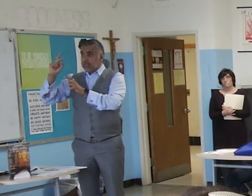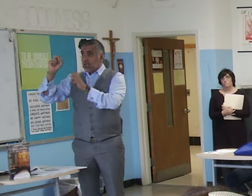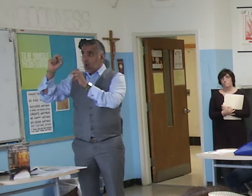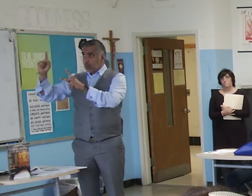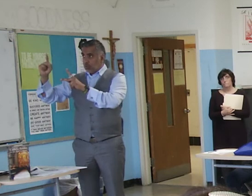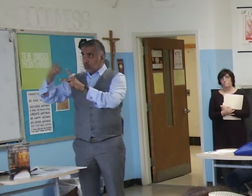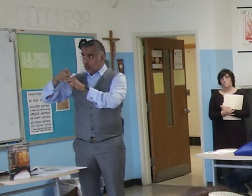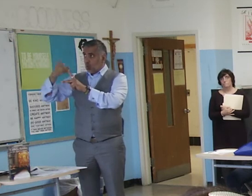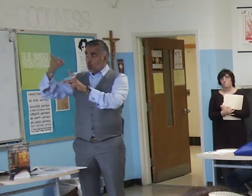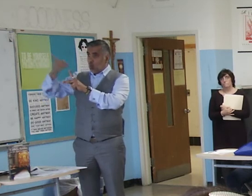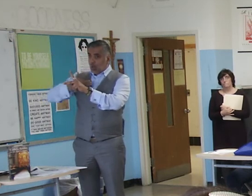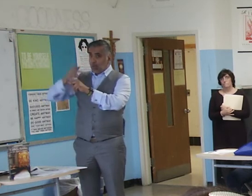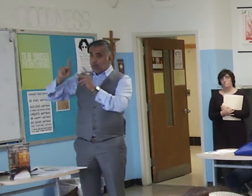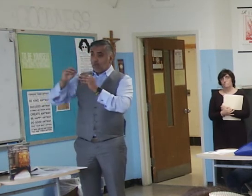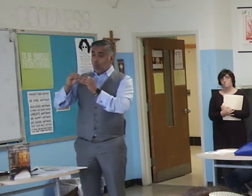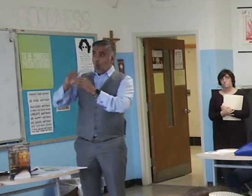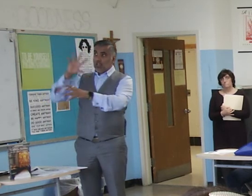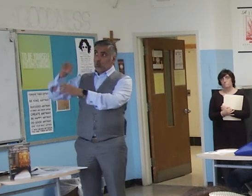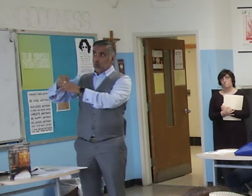welcome people to greater inclusion, whereas when you're bursting at the